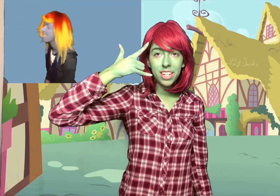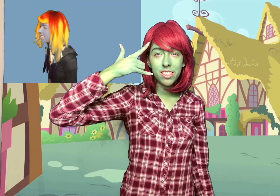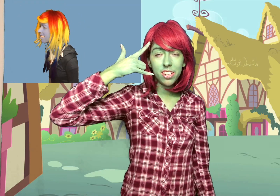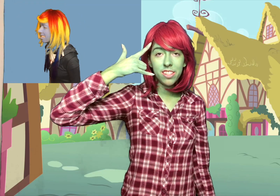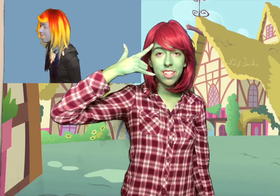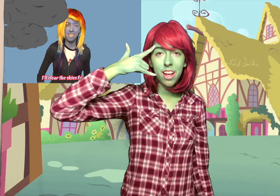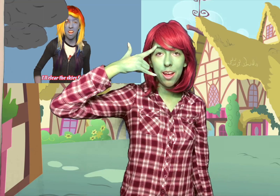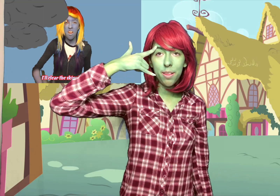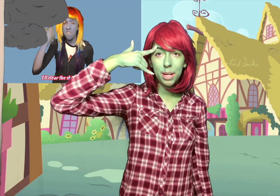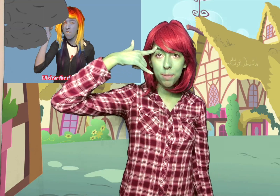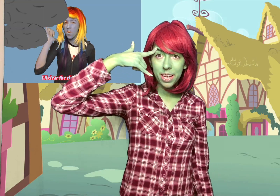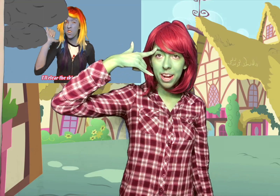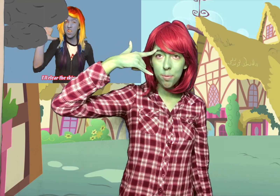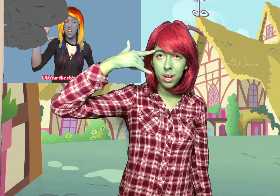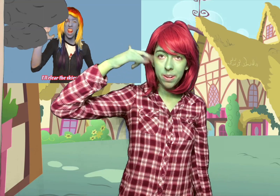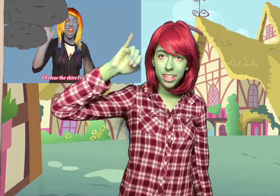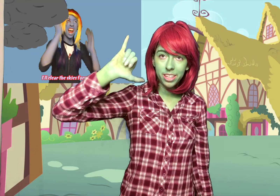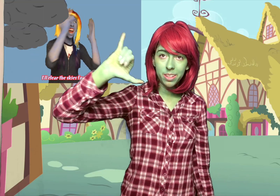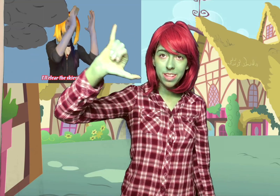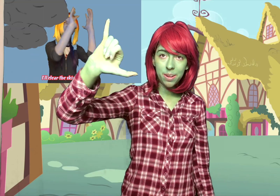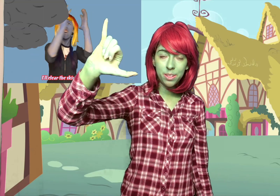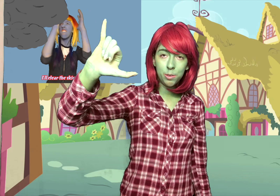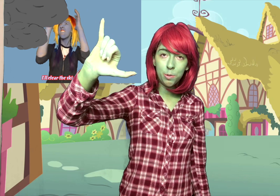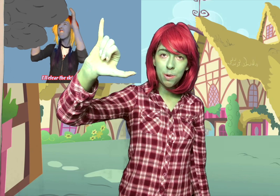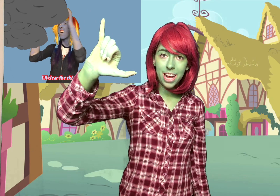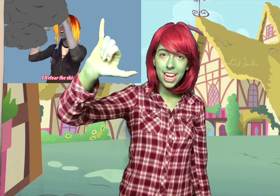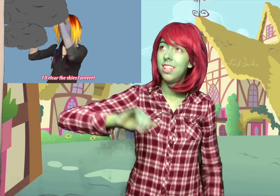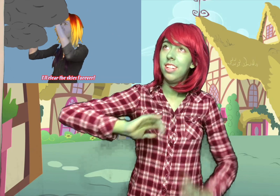it starts uh like by your eyebrow and then goes out into a y